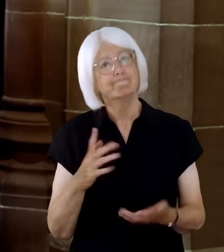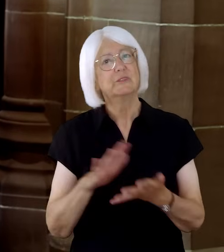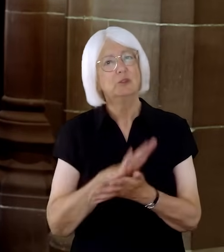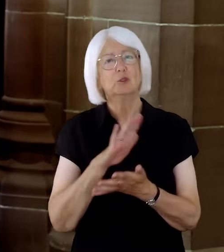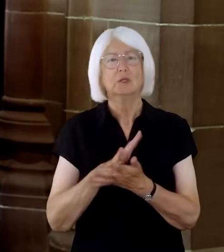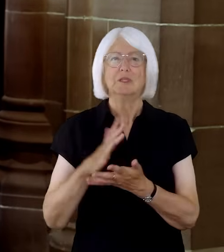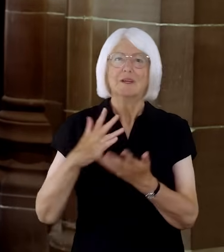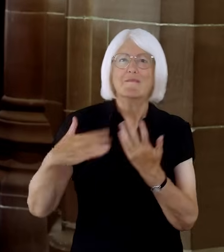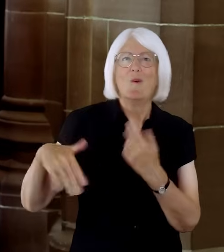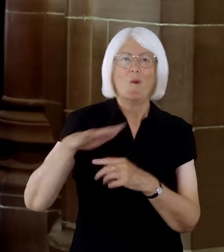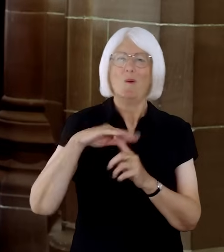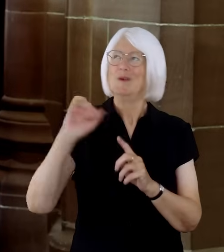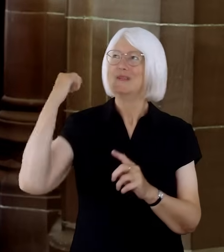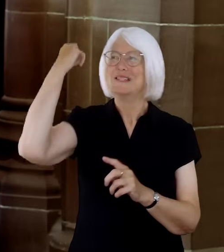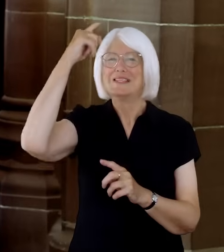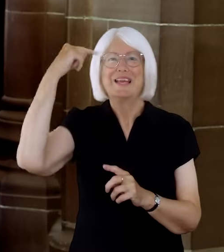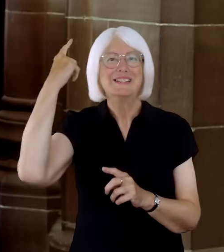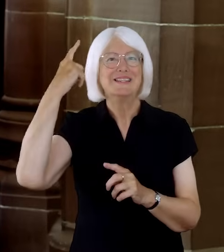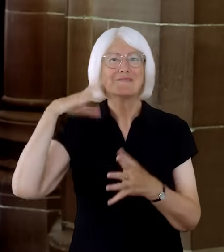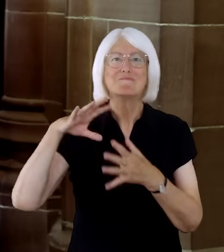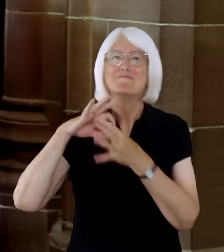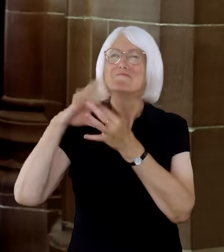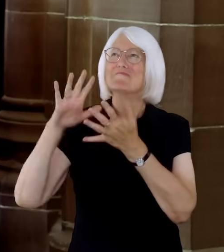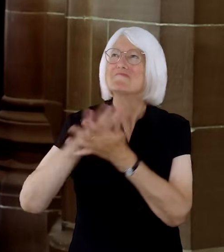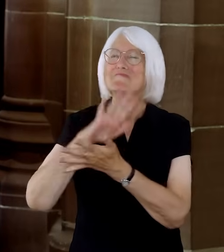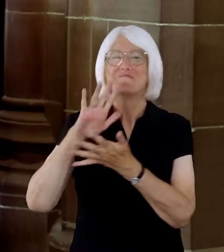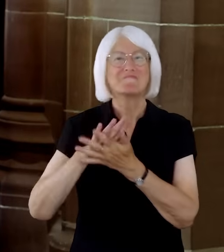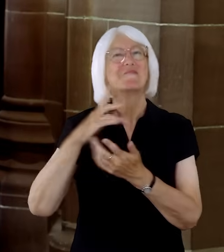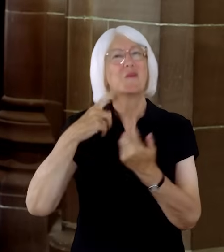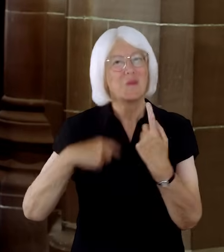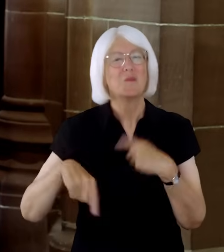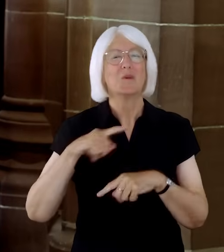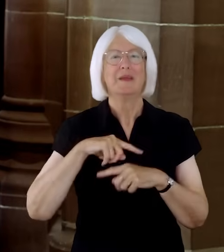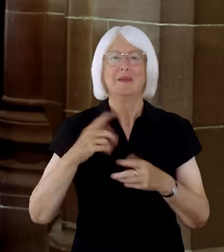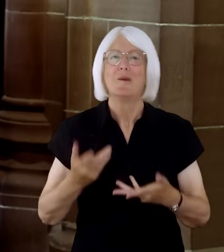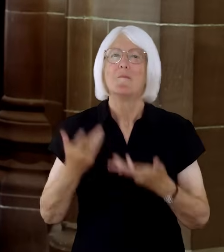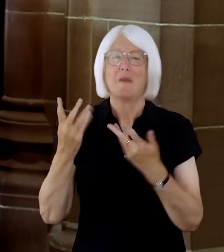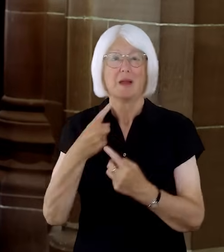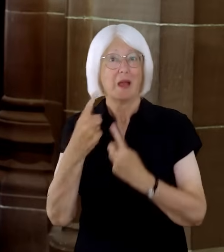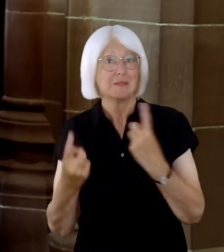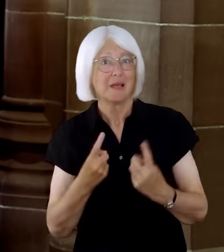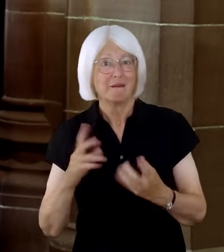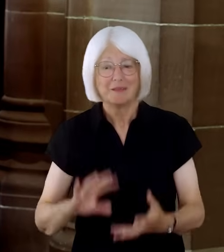Rejoicing in the fellowship of all your saints, we commend ourselves and the whole creation